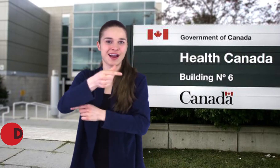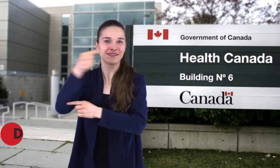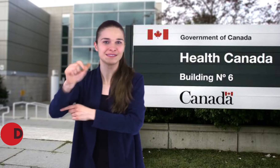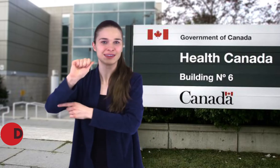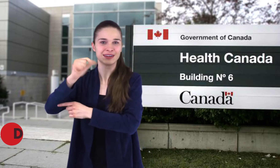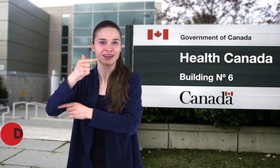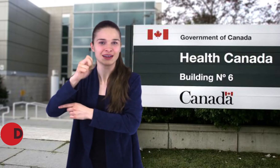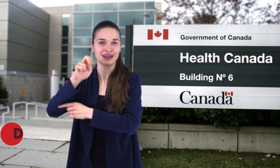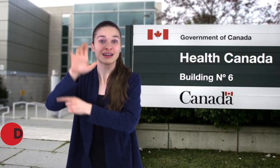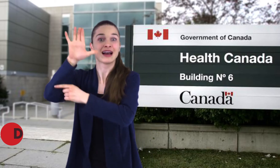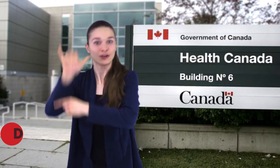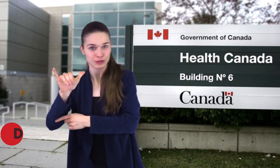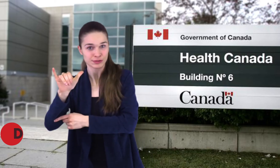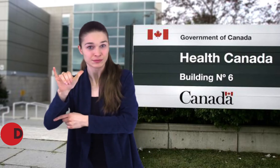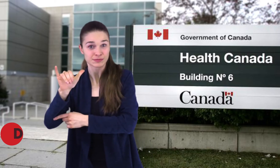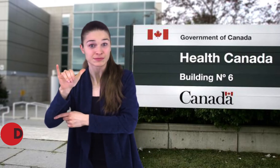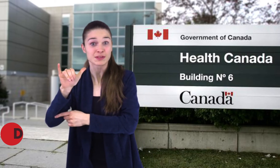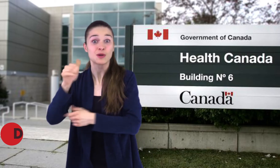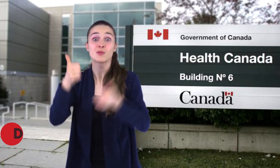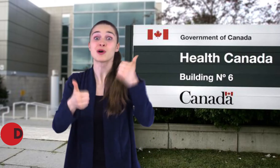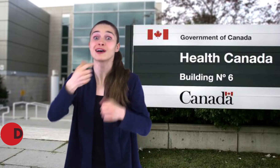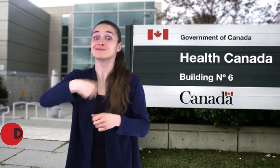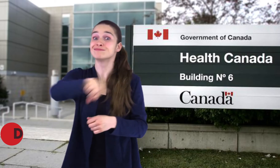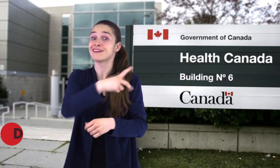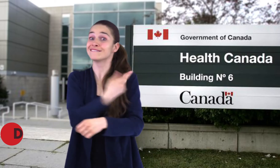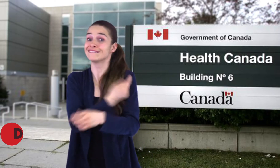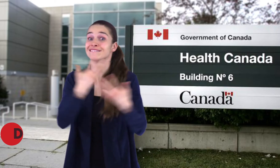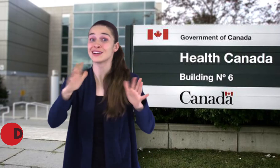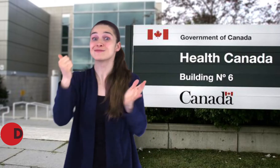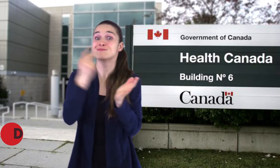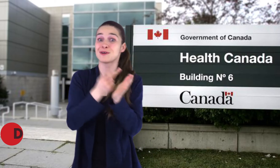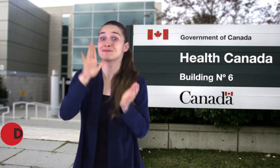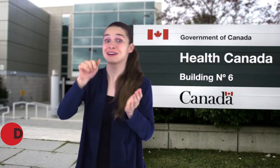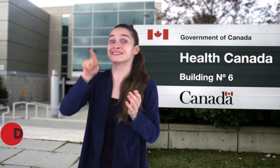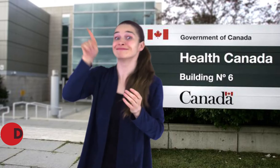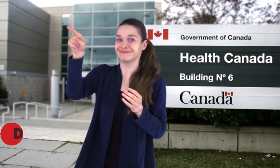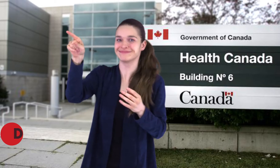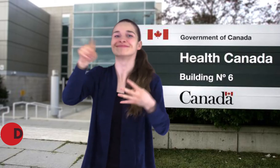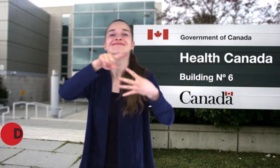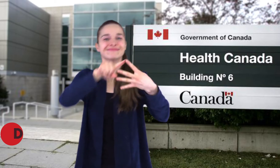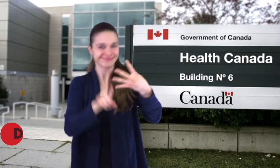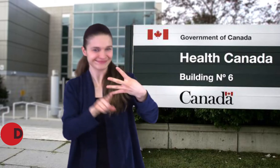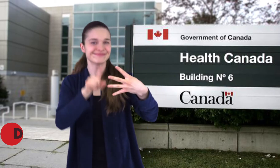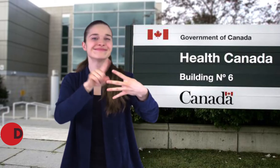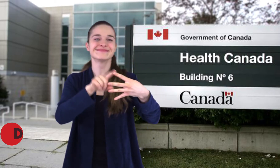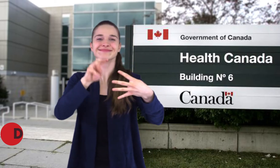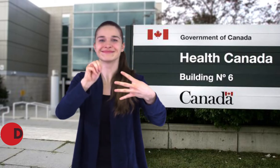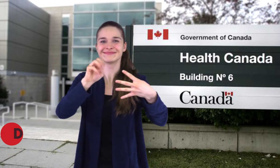a federal government agency. There are four approved vaccines in Canada: